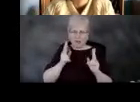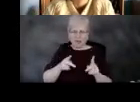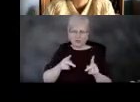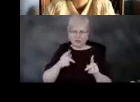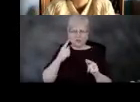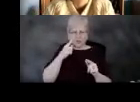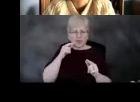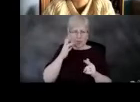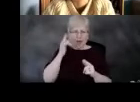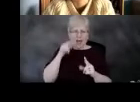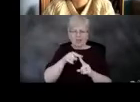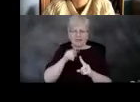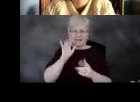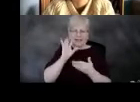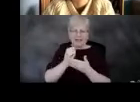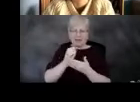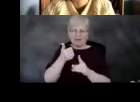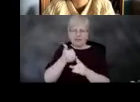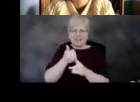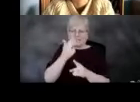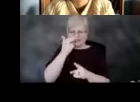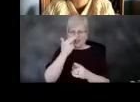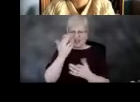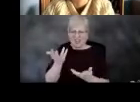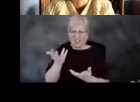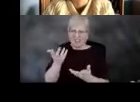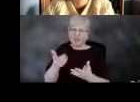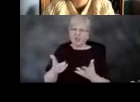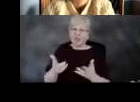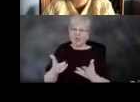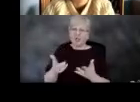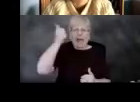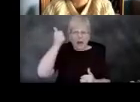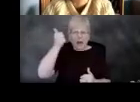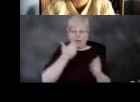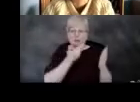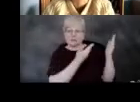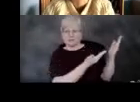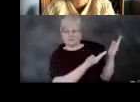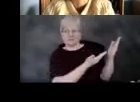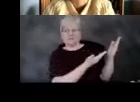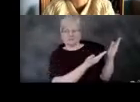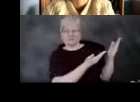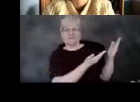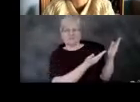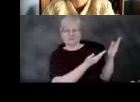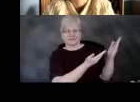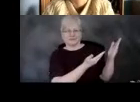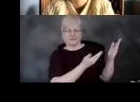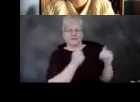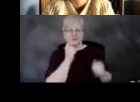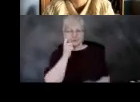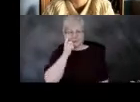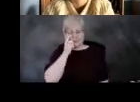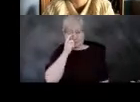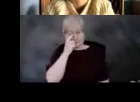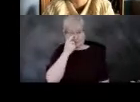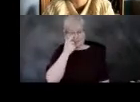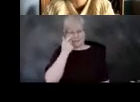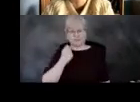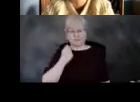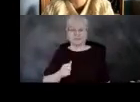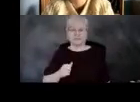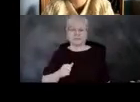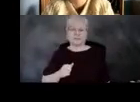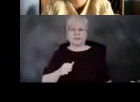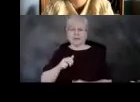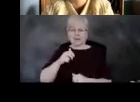Here's a little bit stronger example. Sitting near its offspring,